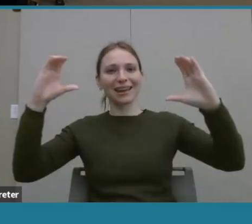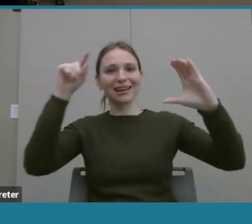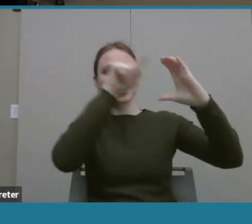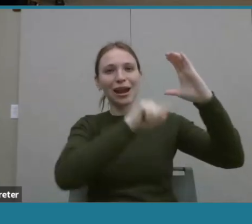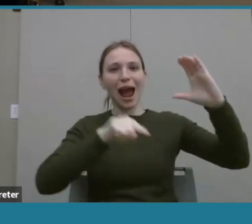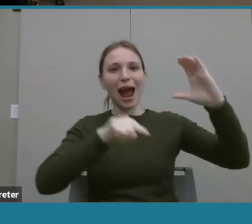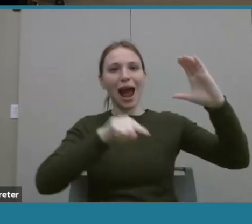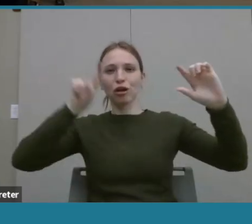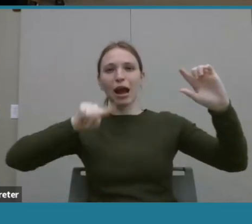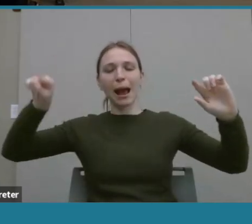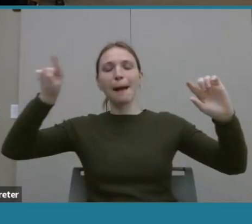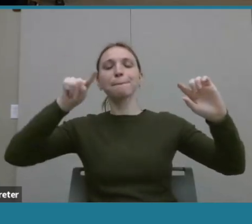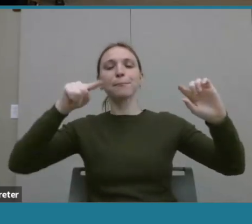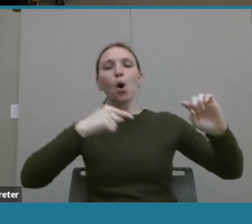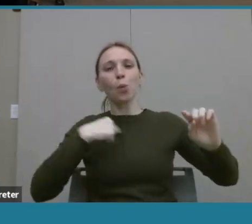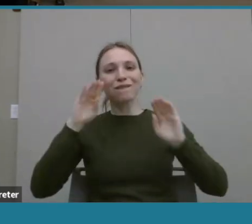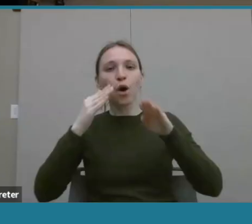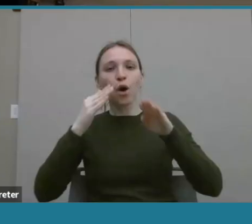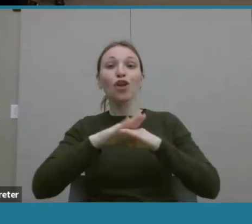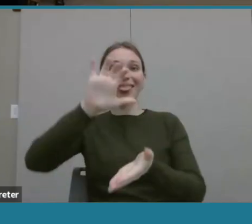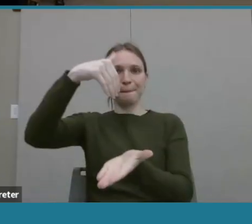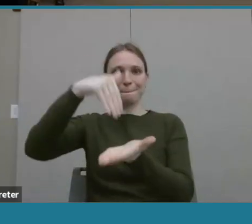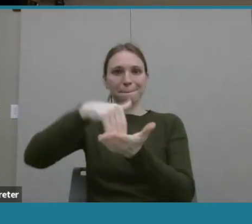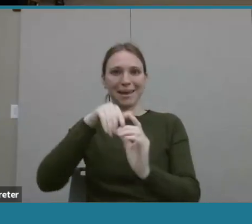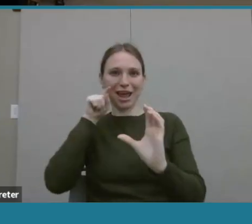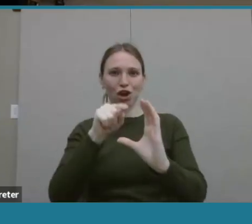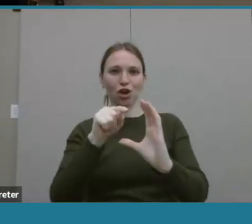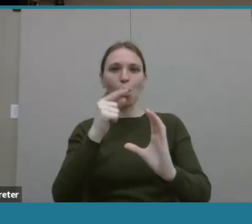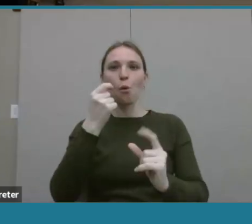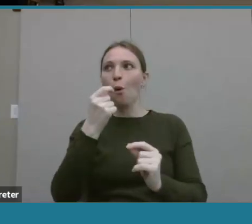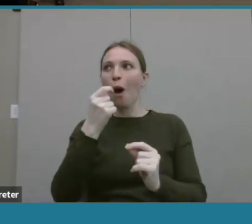that hit all of our audiences. So that was another way we tried to make sure that what we built would be as universal as possible.